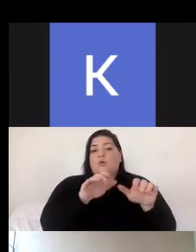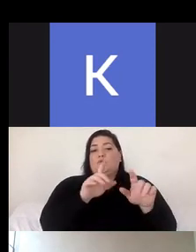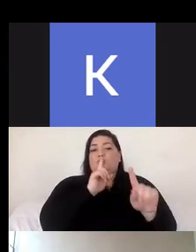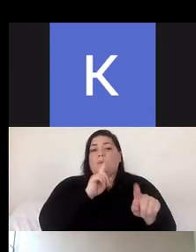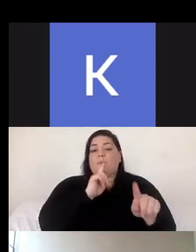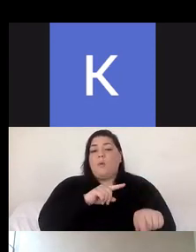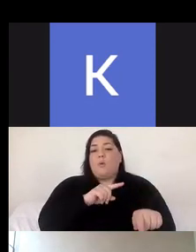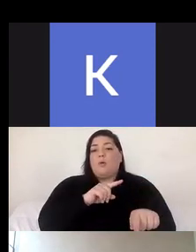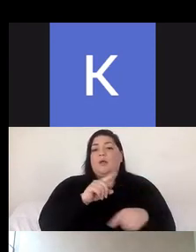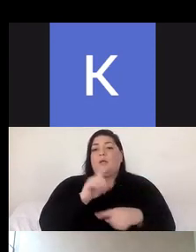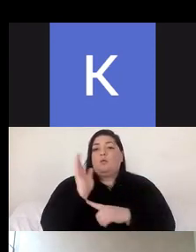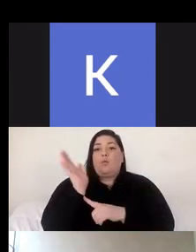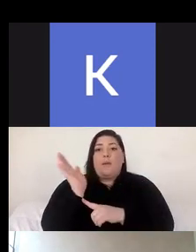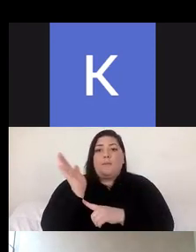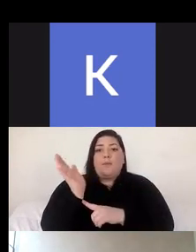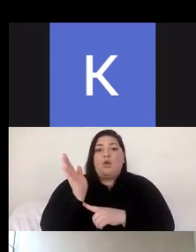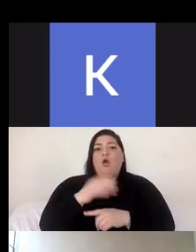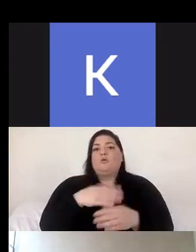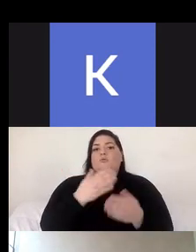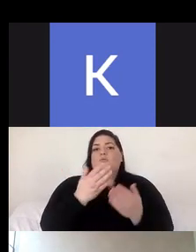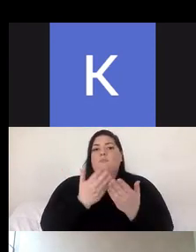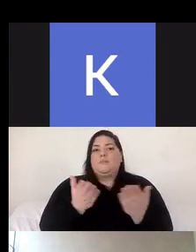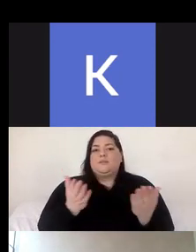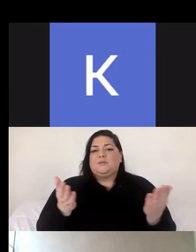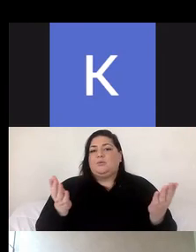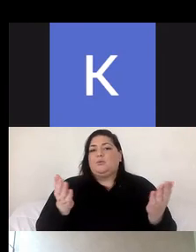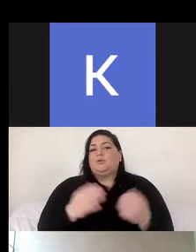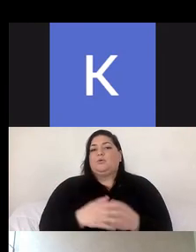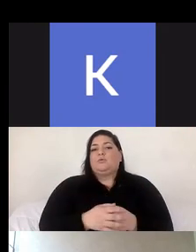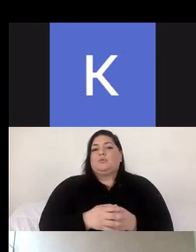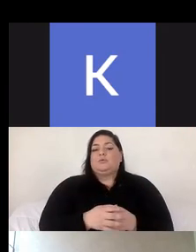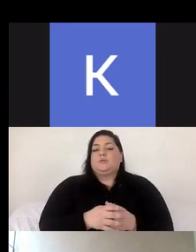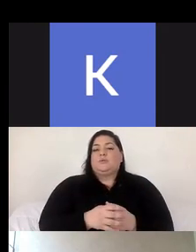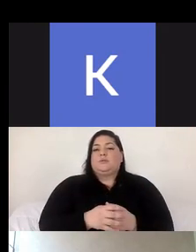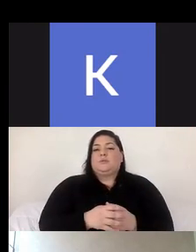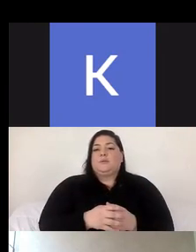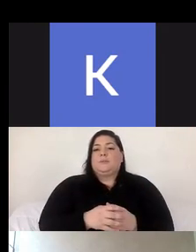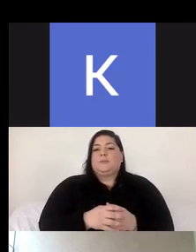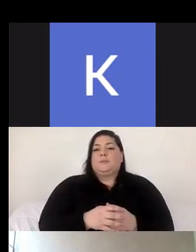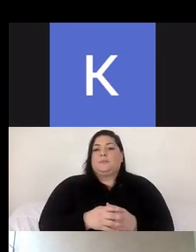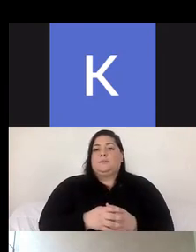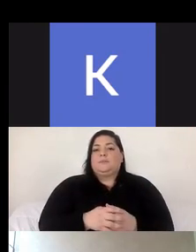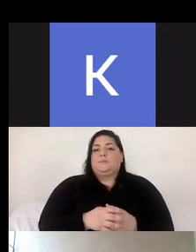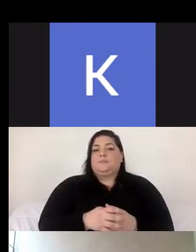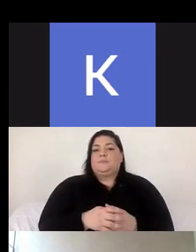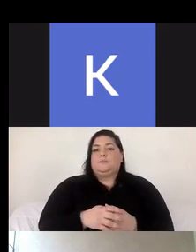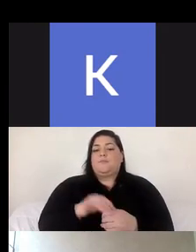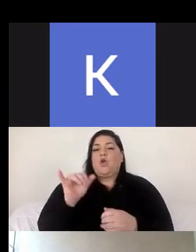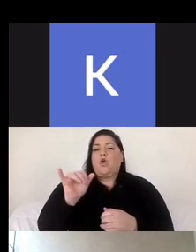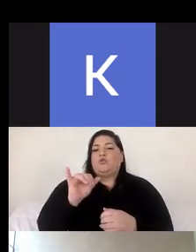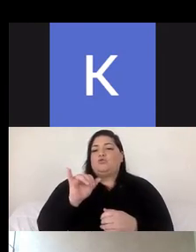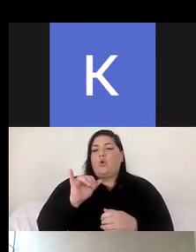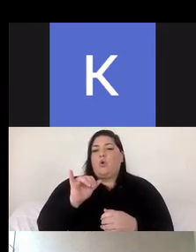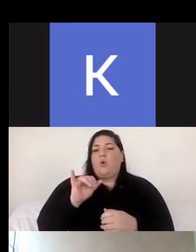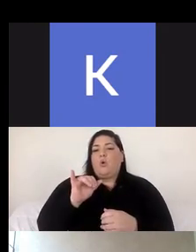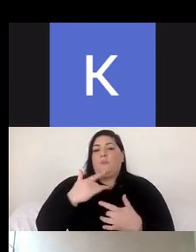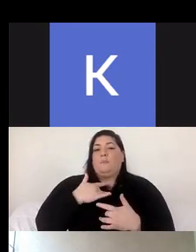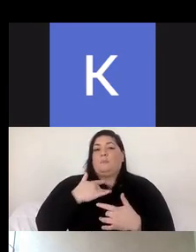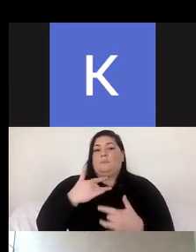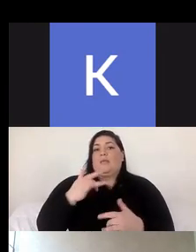recordings and materials, and frequently asked questions.